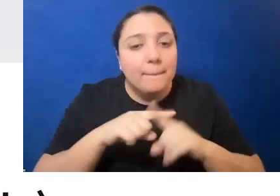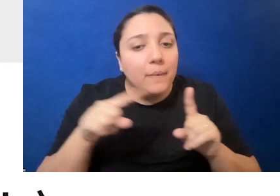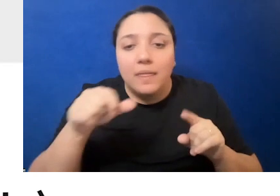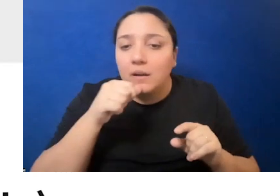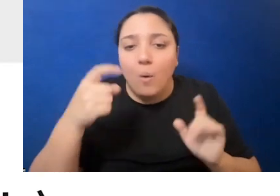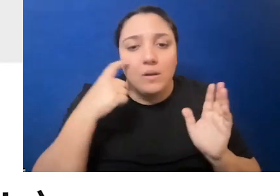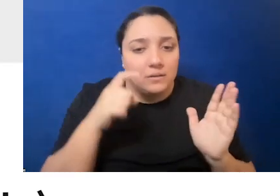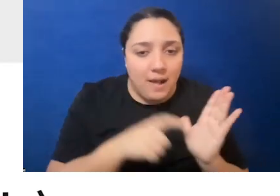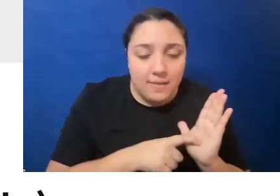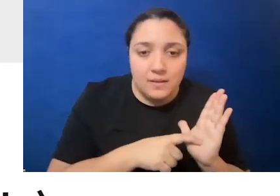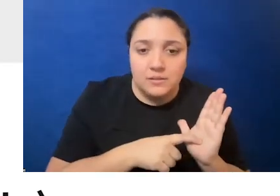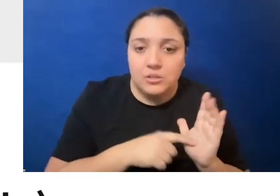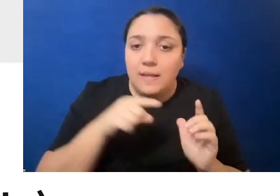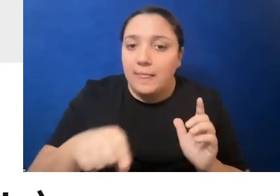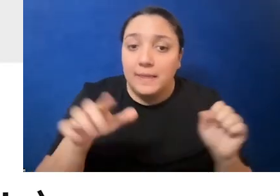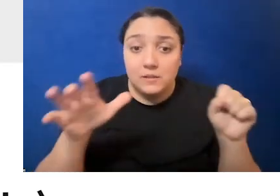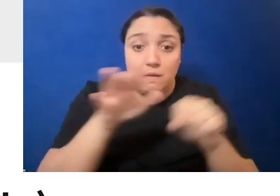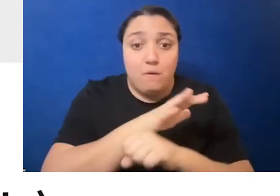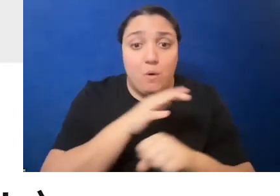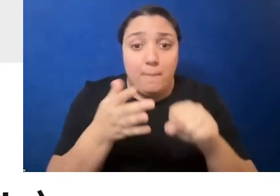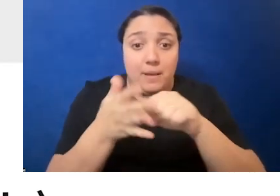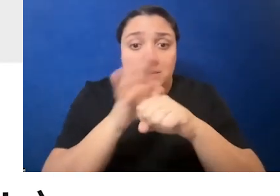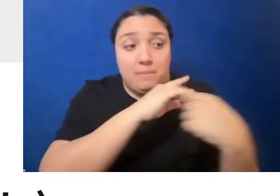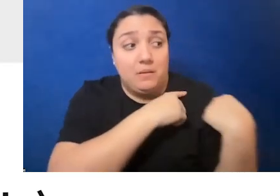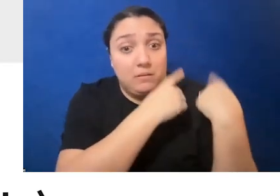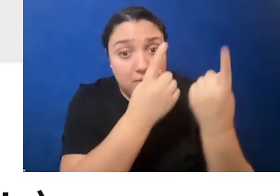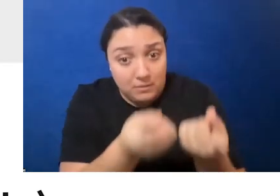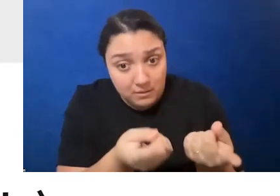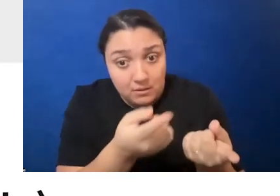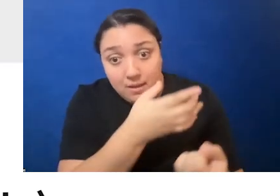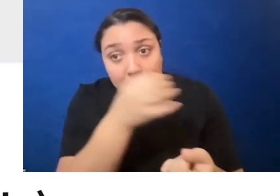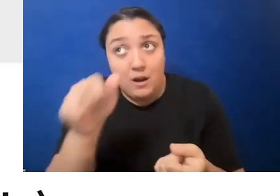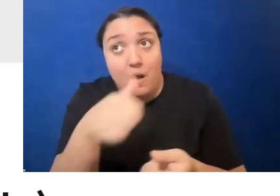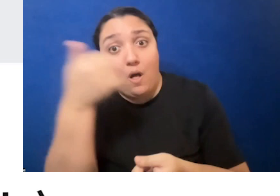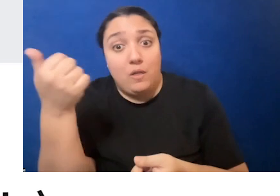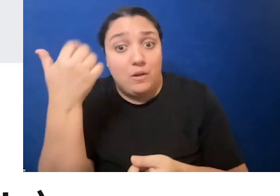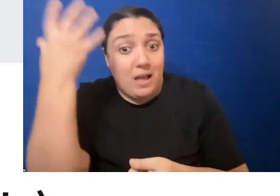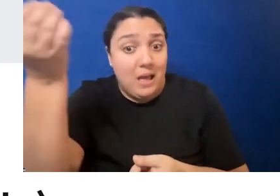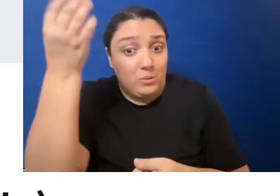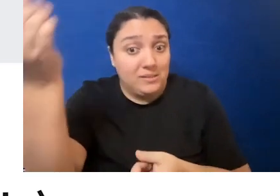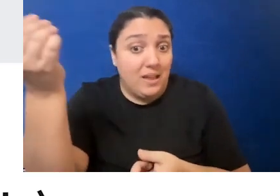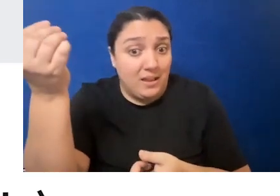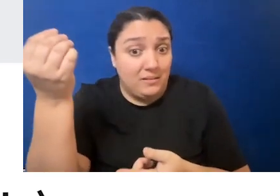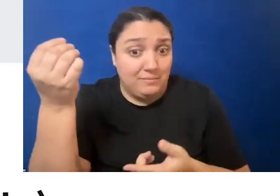YOU ARE IN 11TH GRADE OR 12TH GRADE YOU KNOW THIS IS HOW WE DO THINGS.